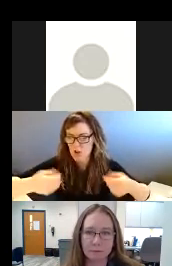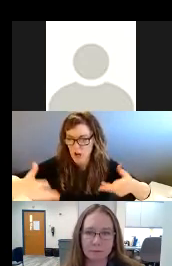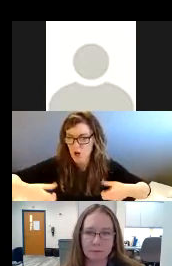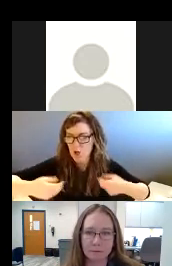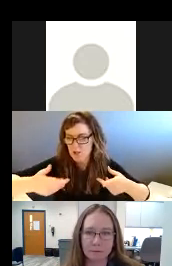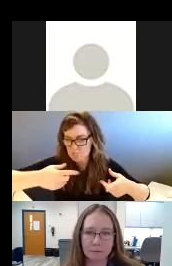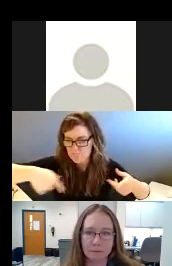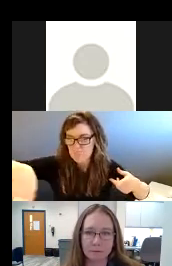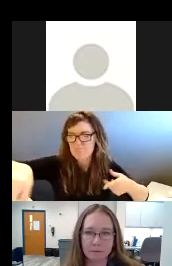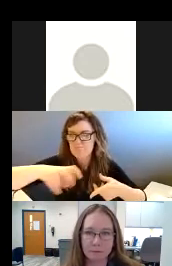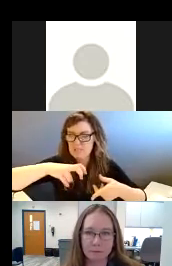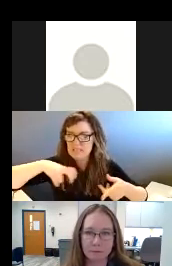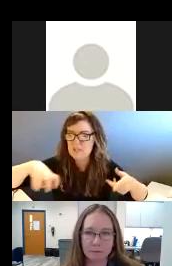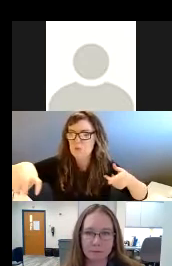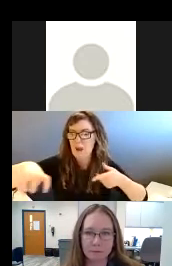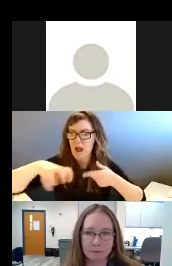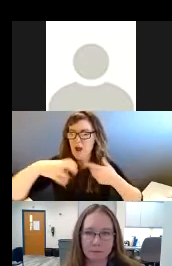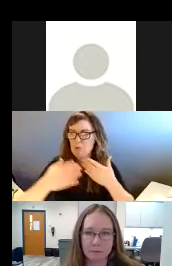HAVING MORE SPACE IF THE PATIENT WERE TO GET A